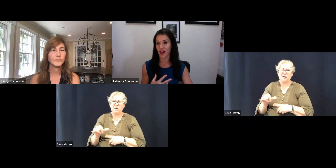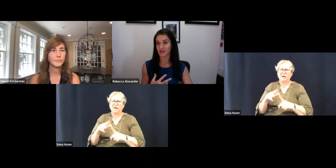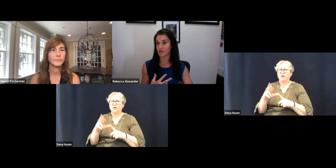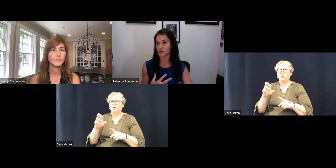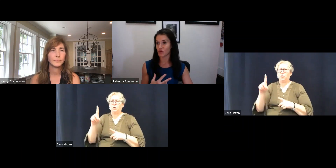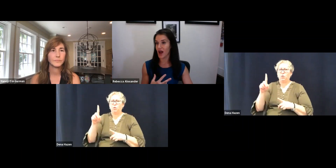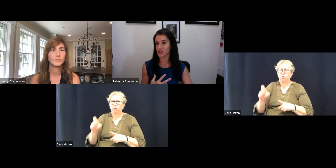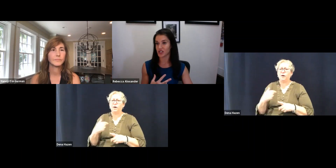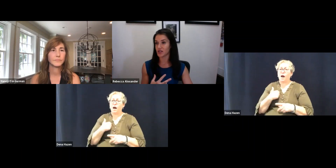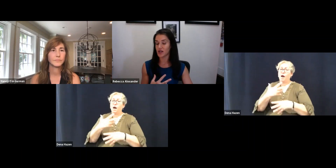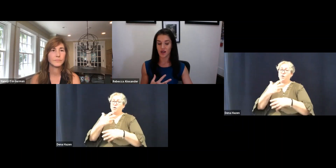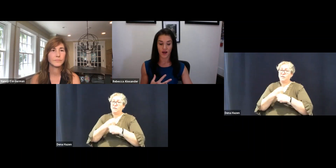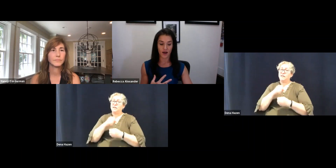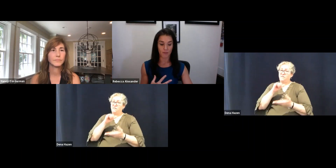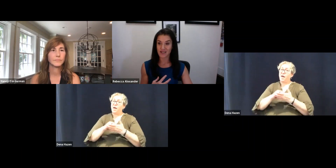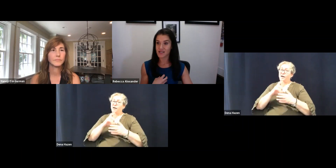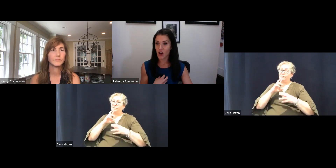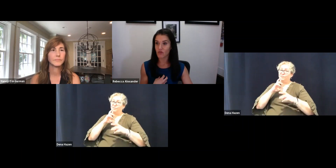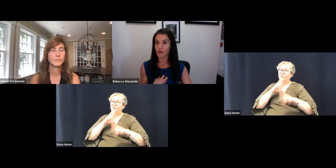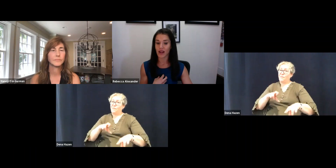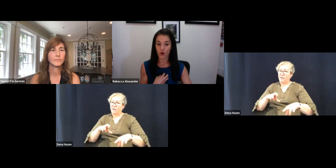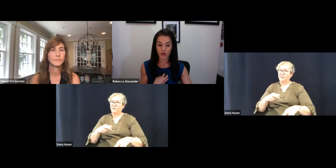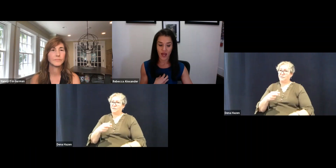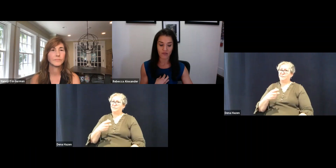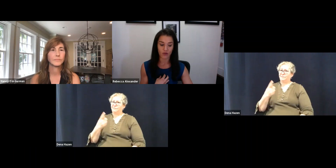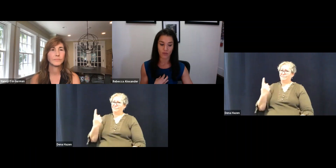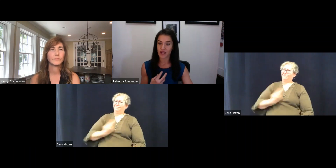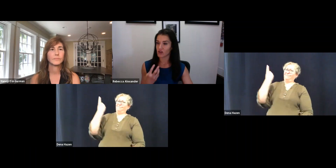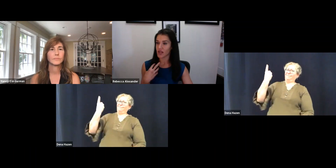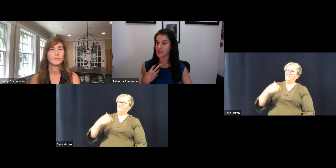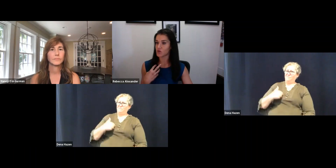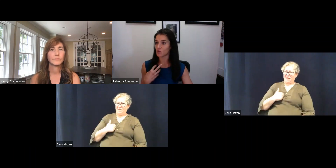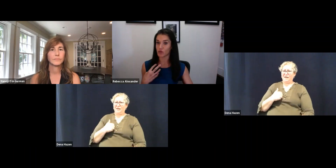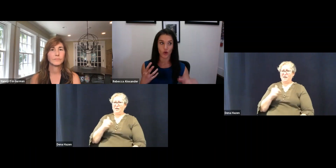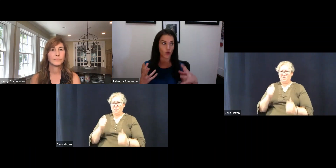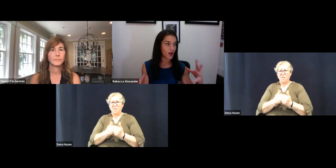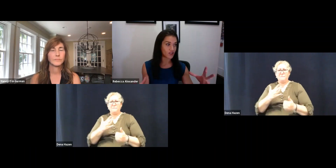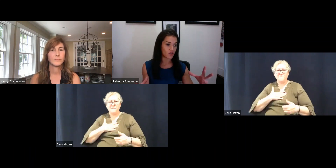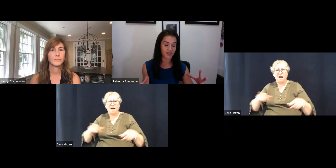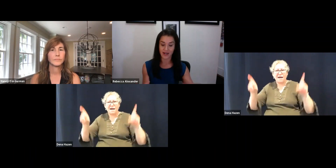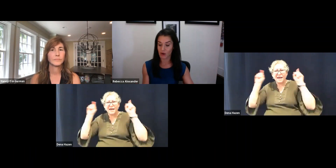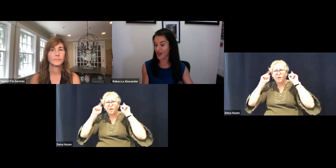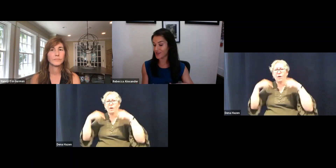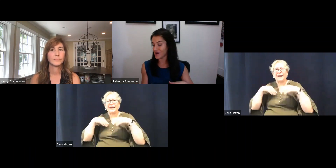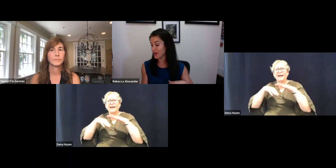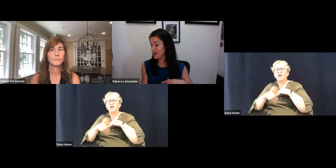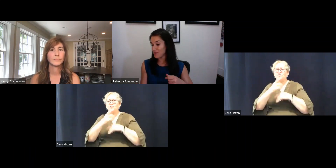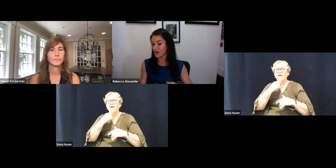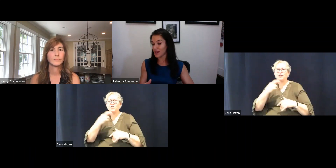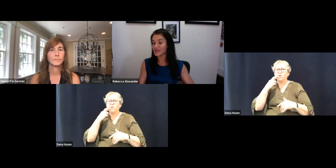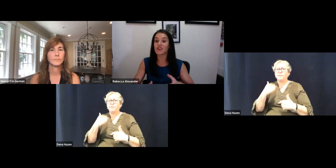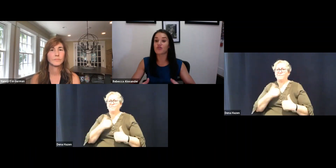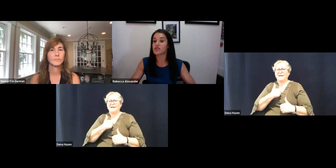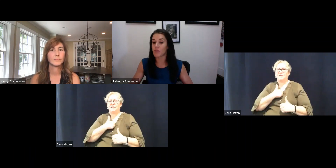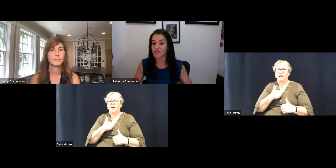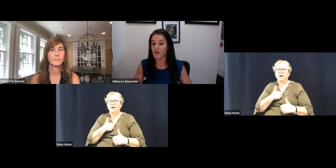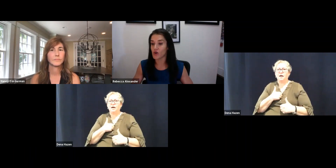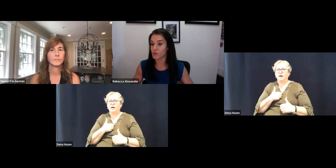that type of reaction myself in my own life with my hearing aids when we would go to restaurants, and I would end up playing Tetris on my phone